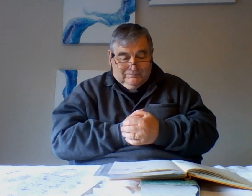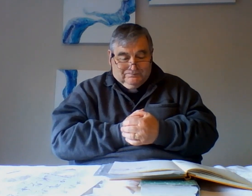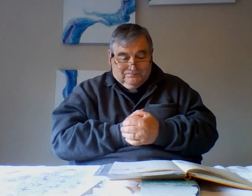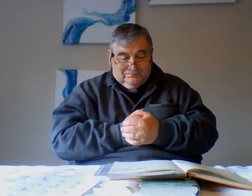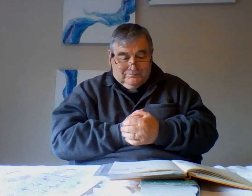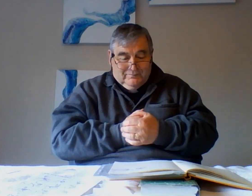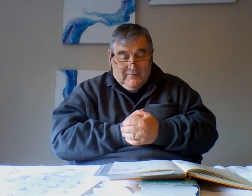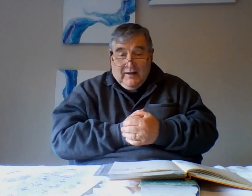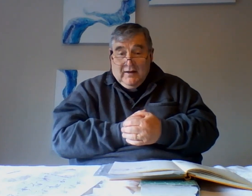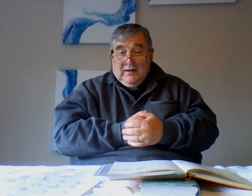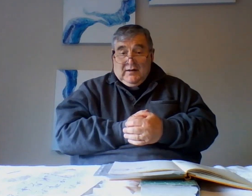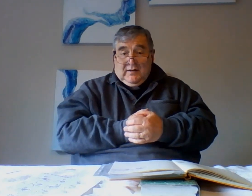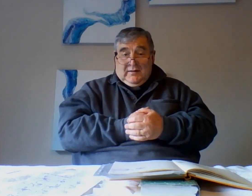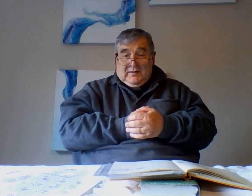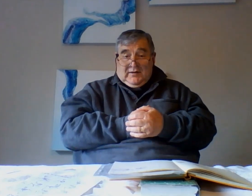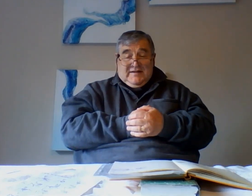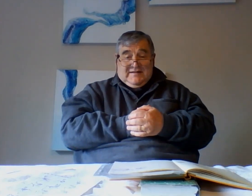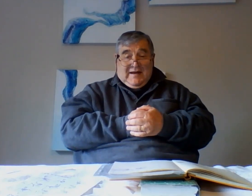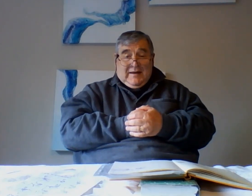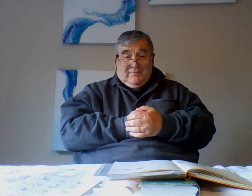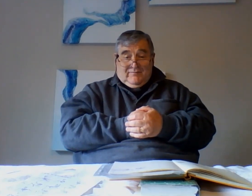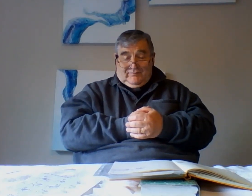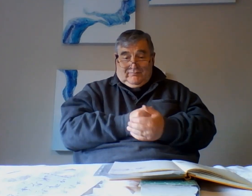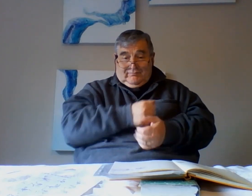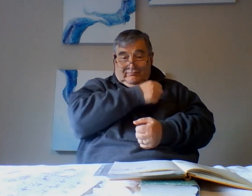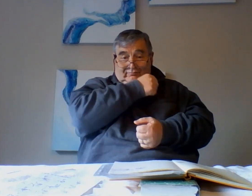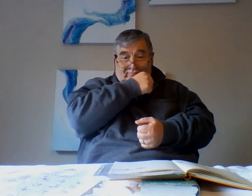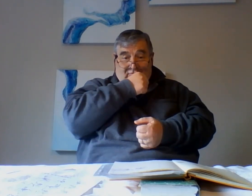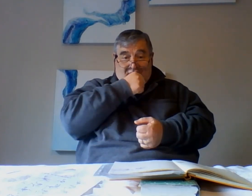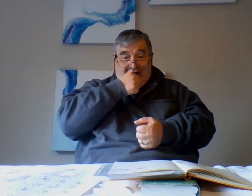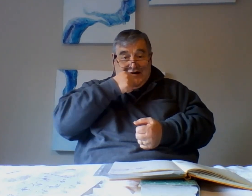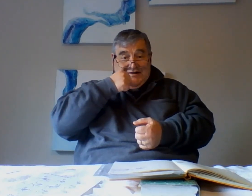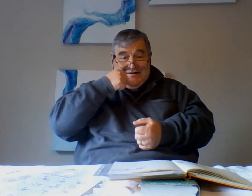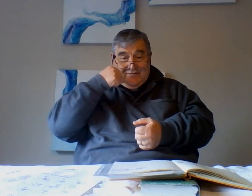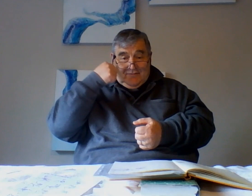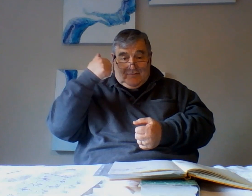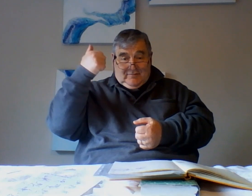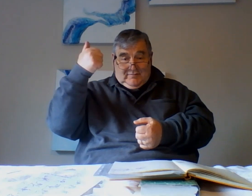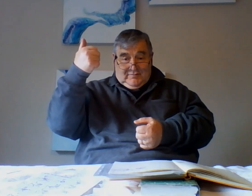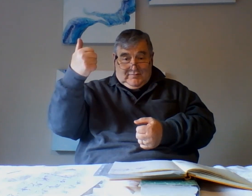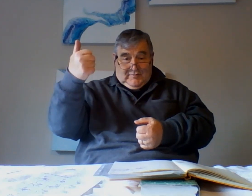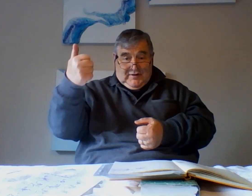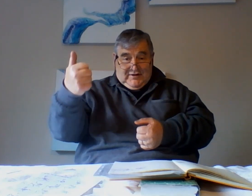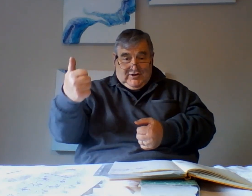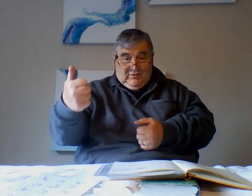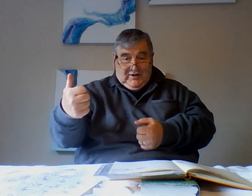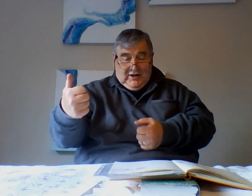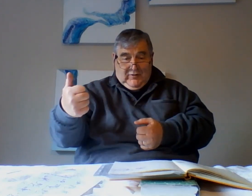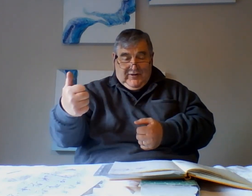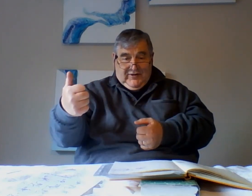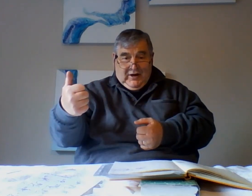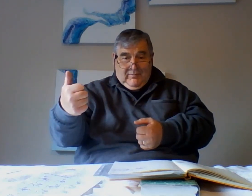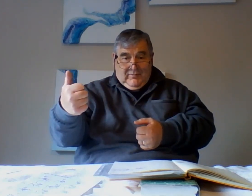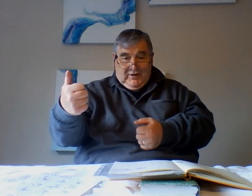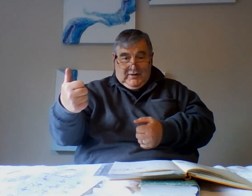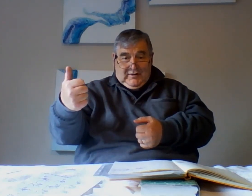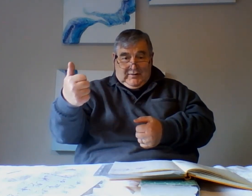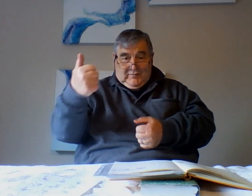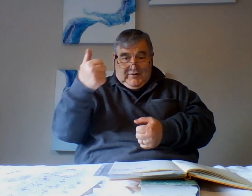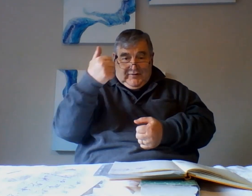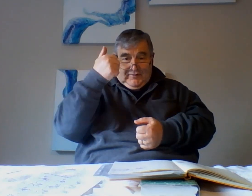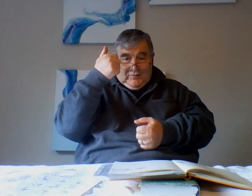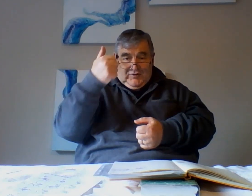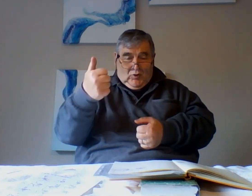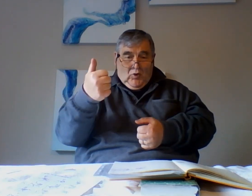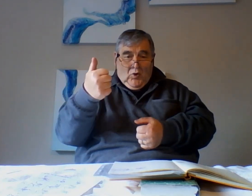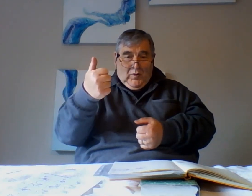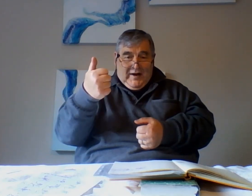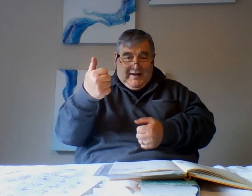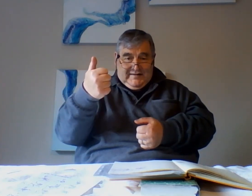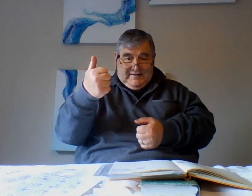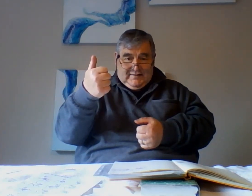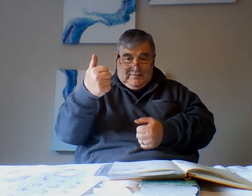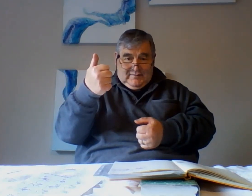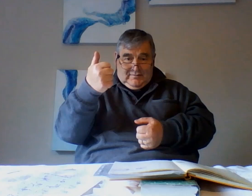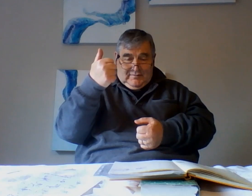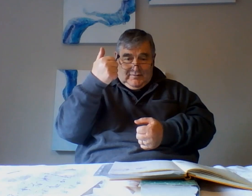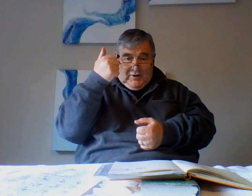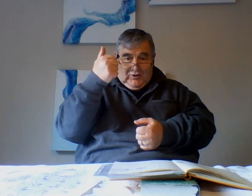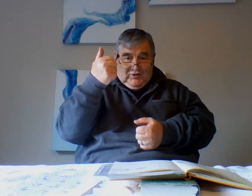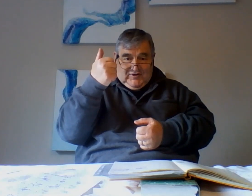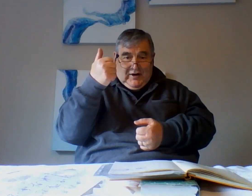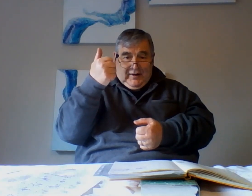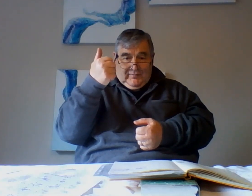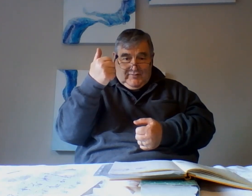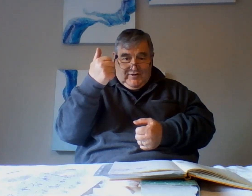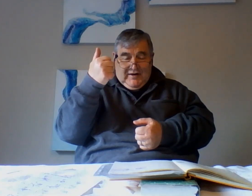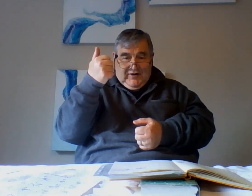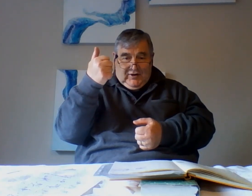'Nice day'. (signs) 'nice'... and as you know, the thumb (up) is always a good sign. So anything